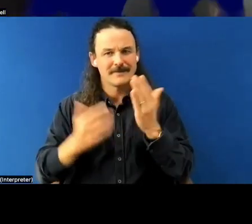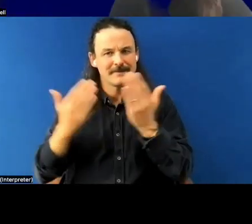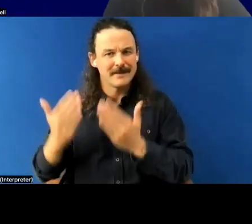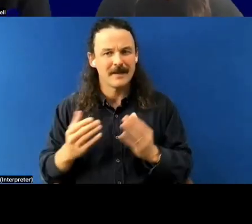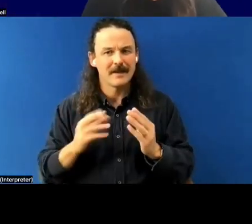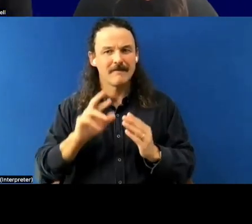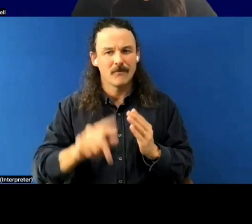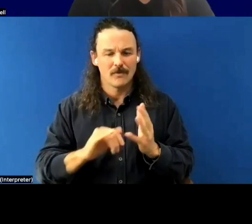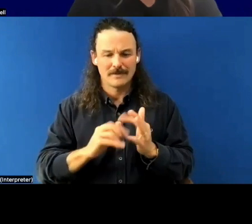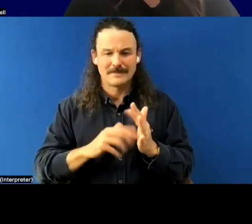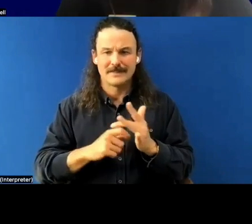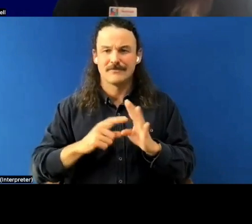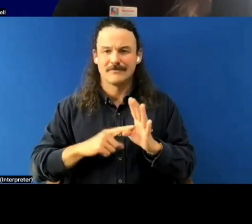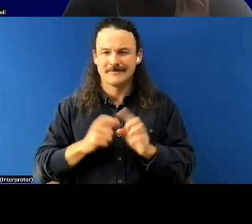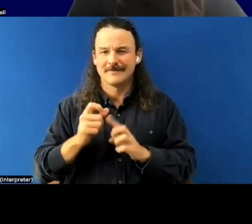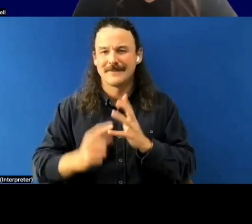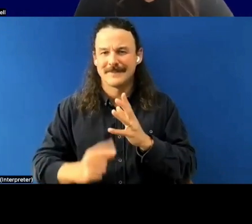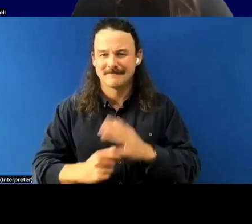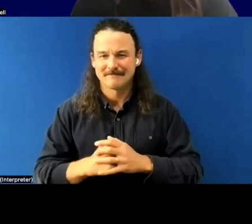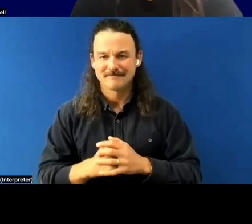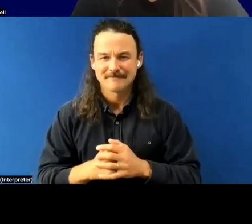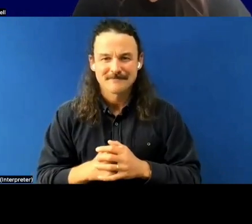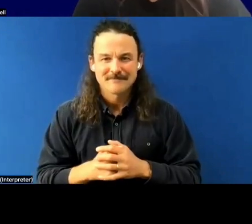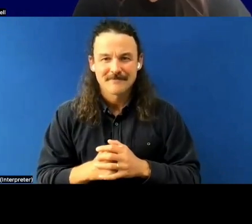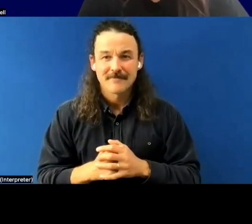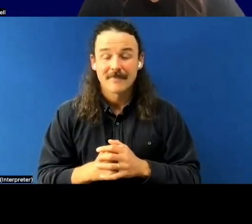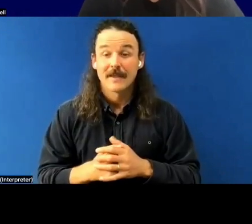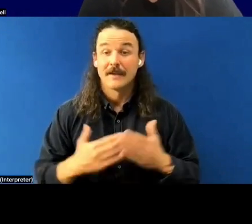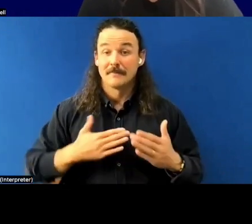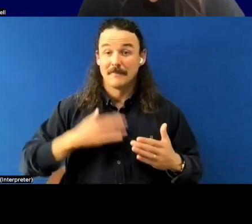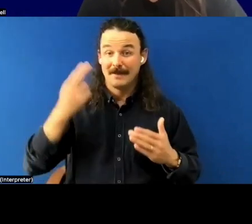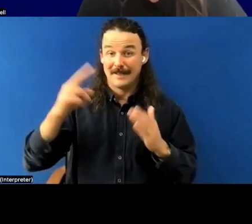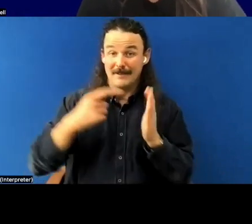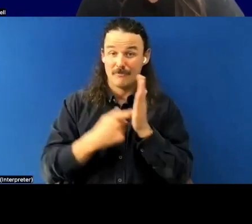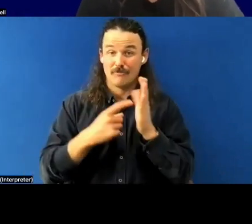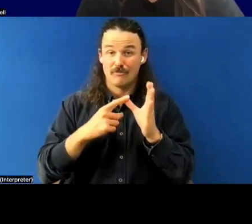And my name’s Rachael and as Melanie said,